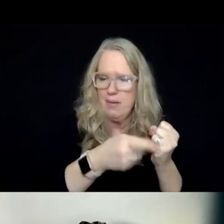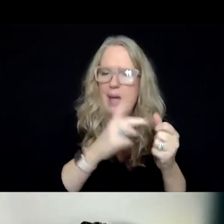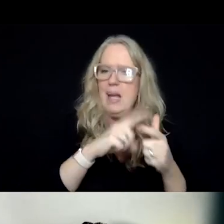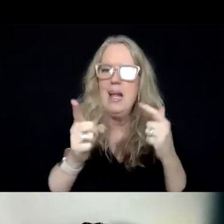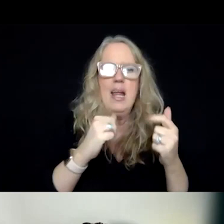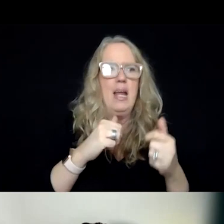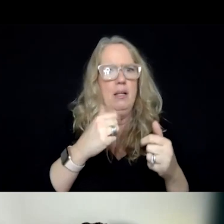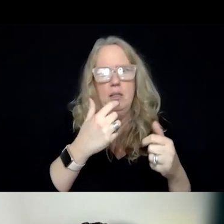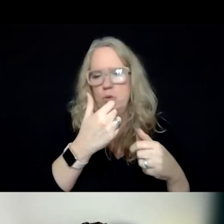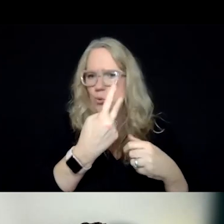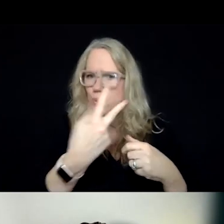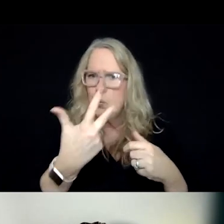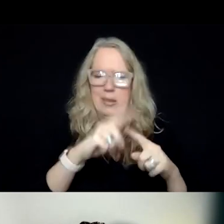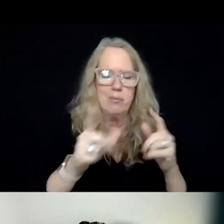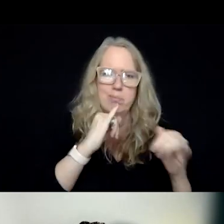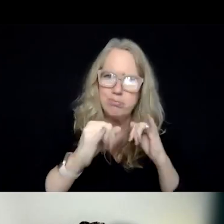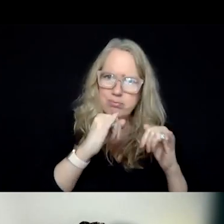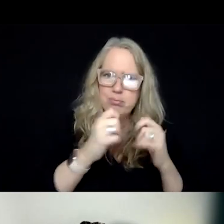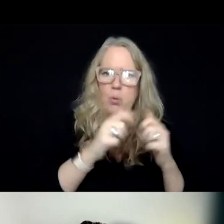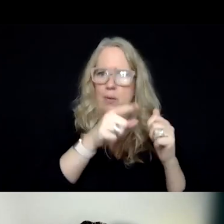FOR OR THREE DIFFERENT INTERVIEWS WITH THE ORGANIZATIONS AND